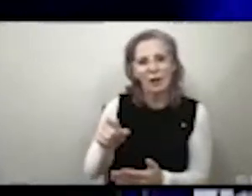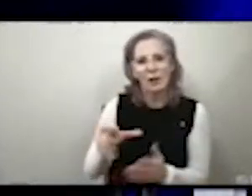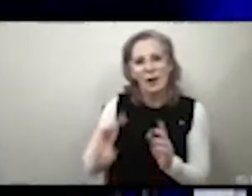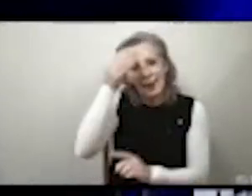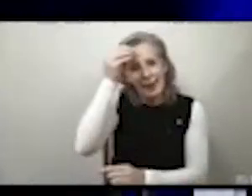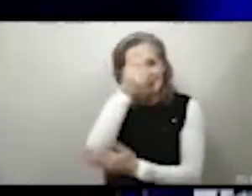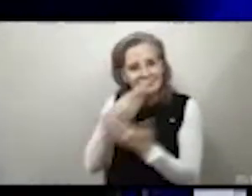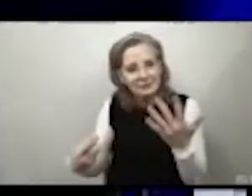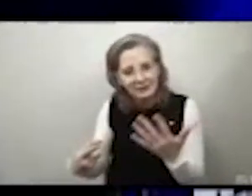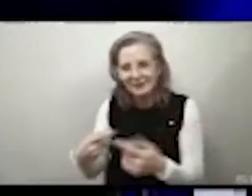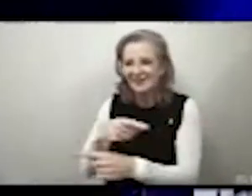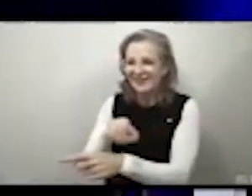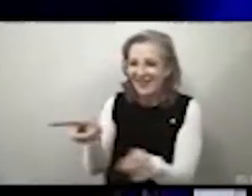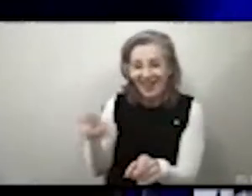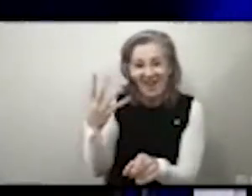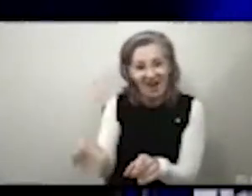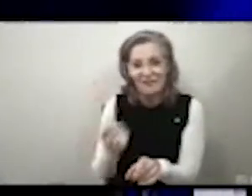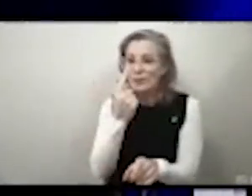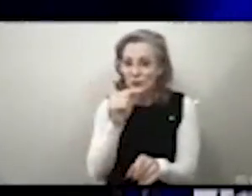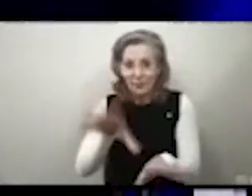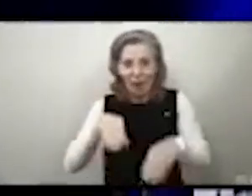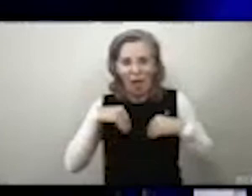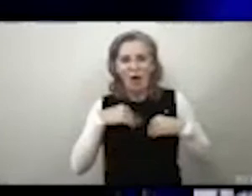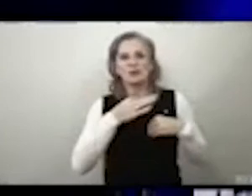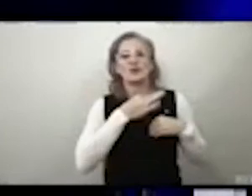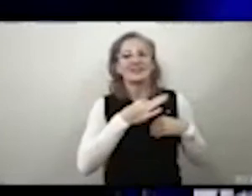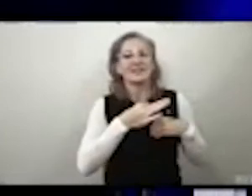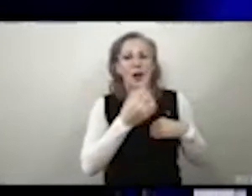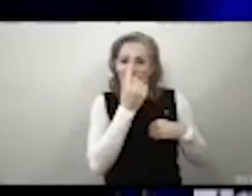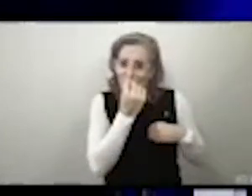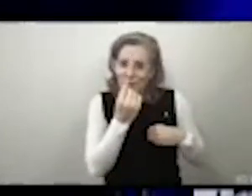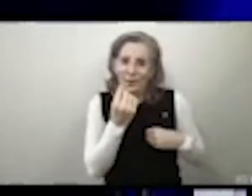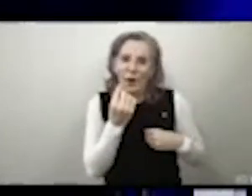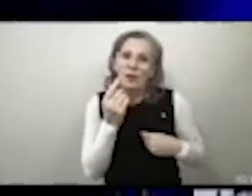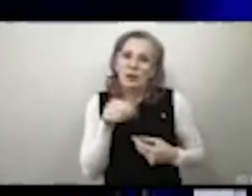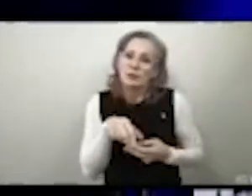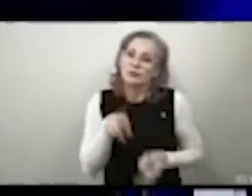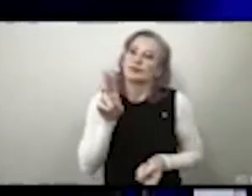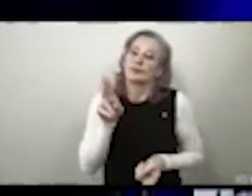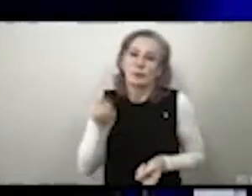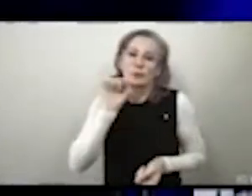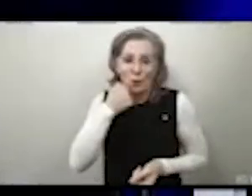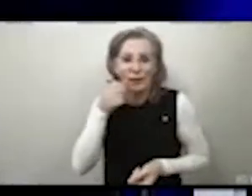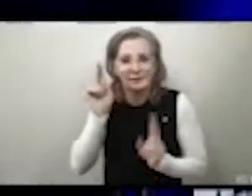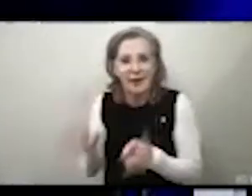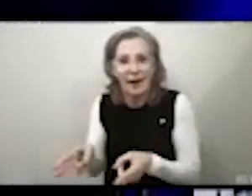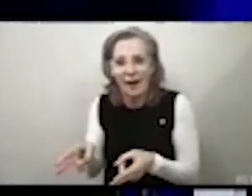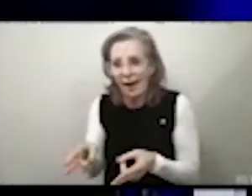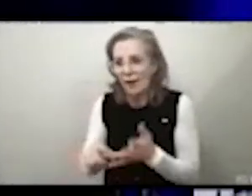much more likely to die of Covid, much more than the general population. That's why might that be? We should probably start by saying